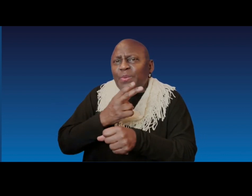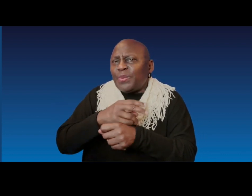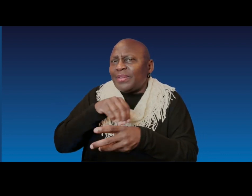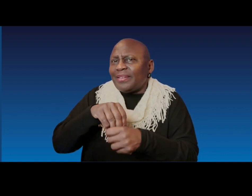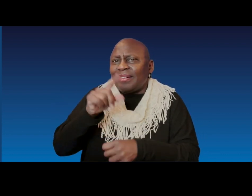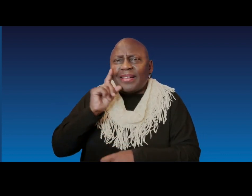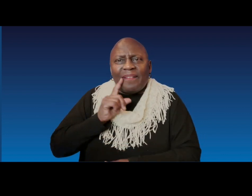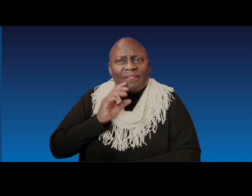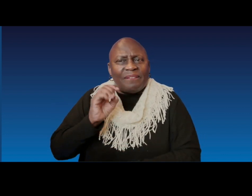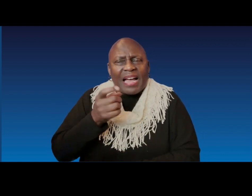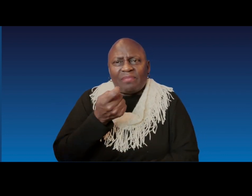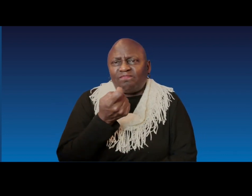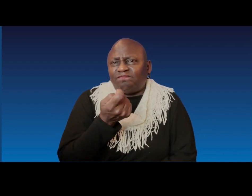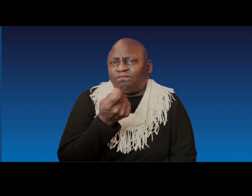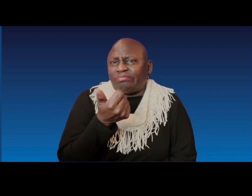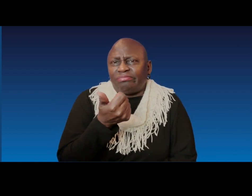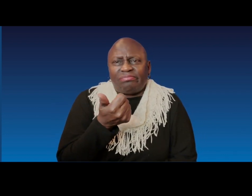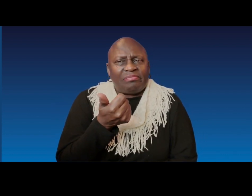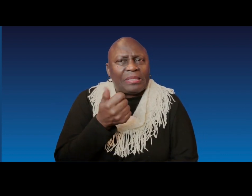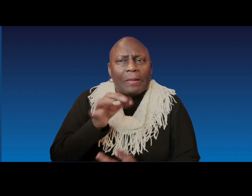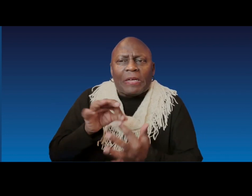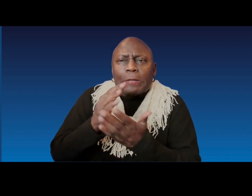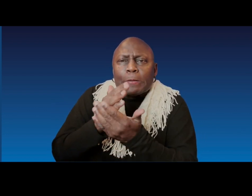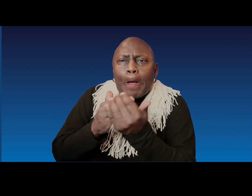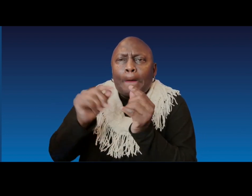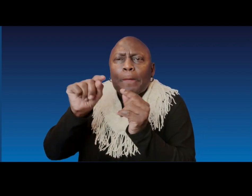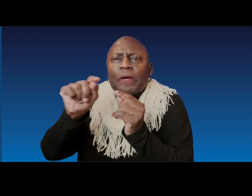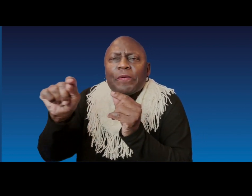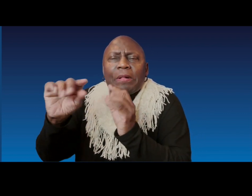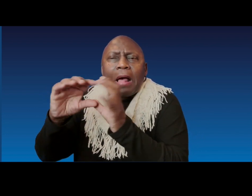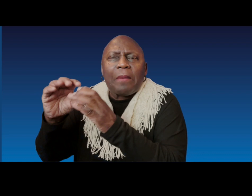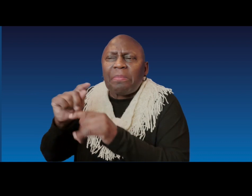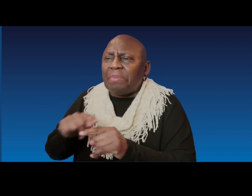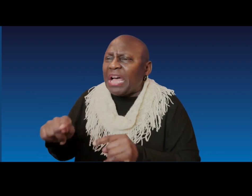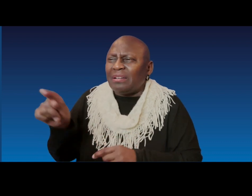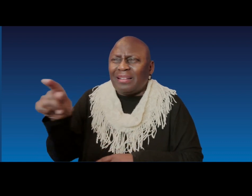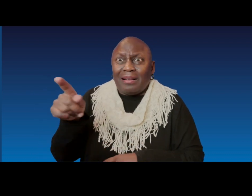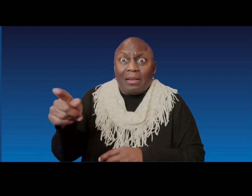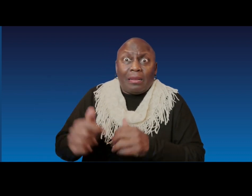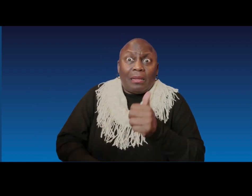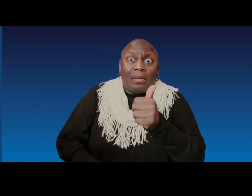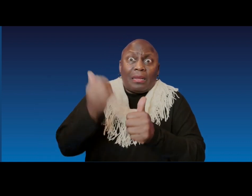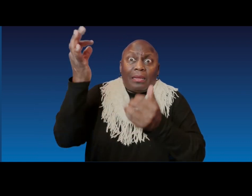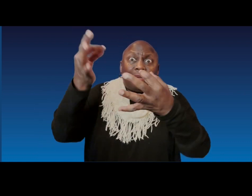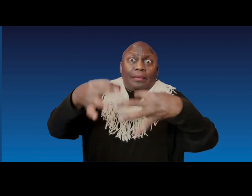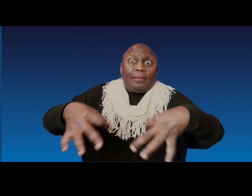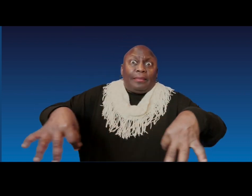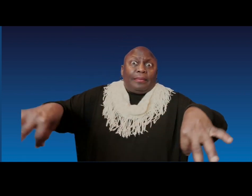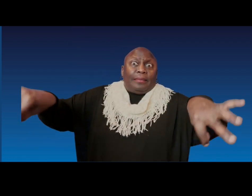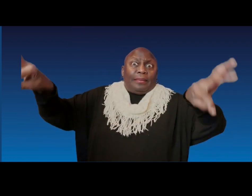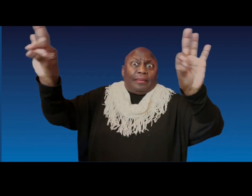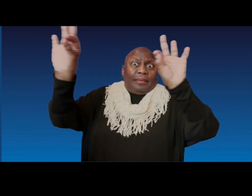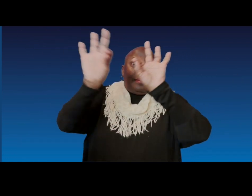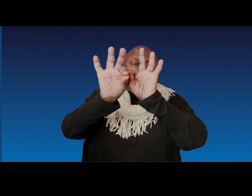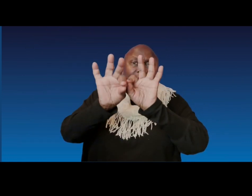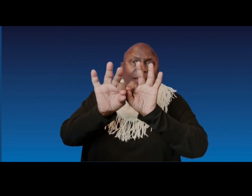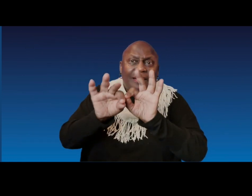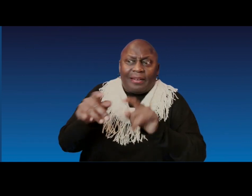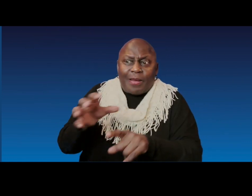although it hasn't been used in deaf education very much. It's the most important one.